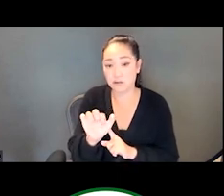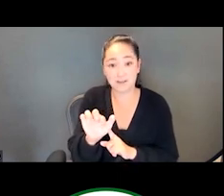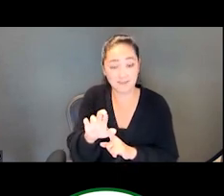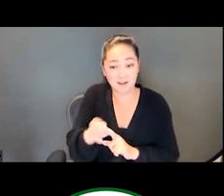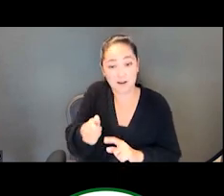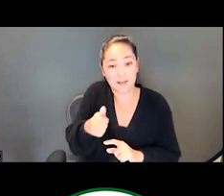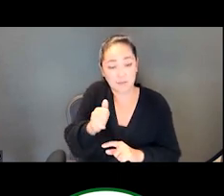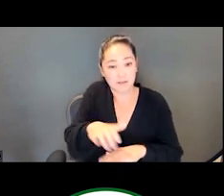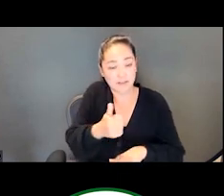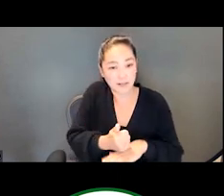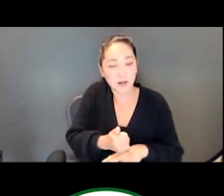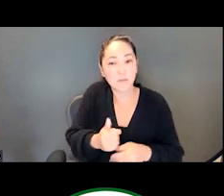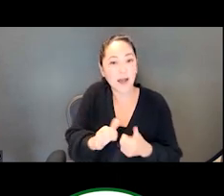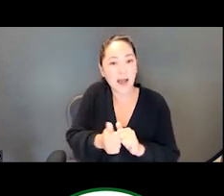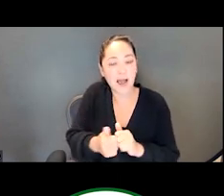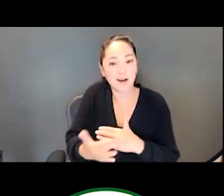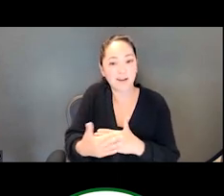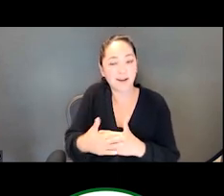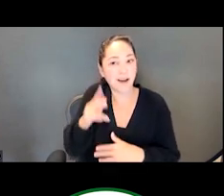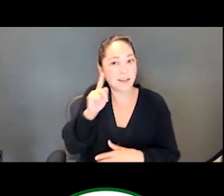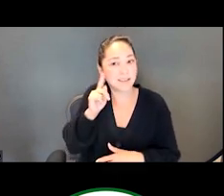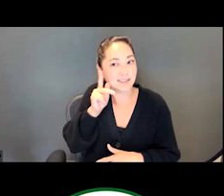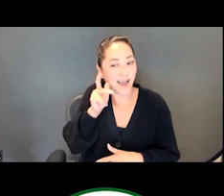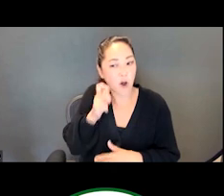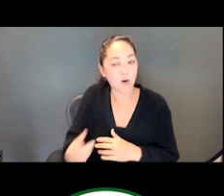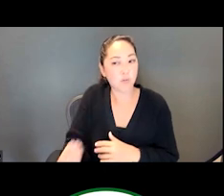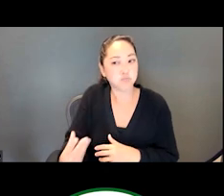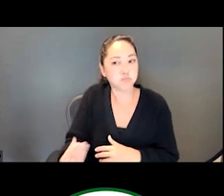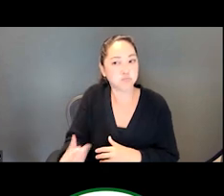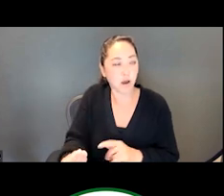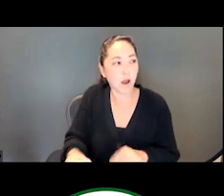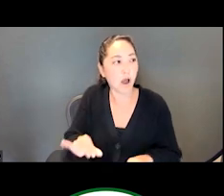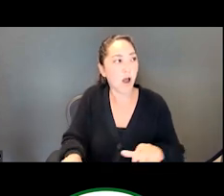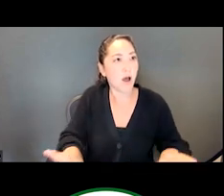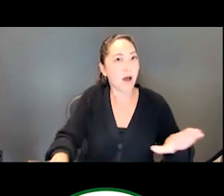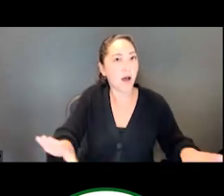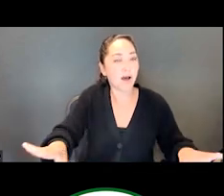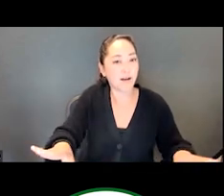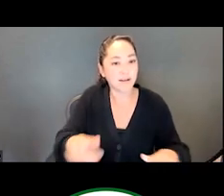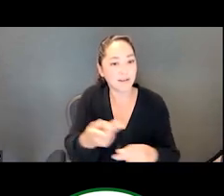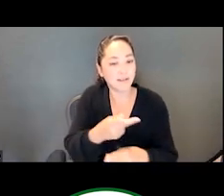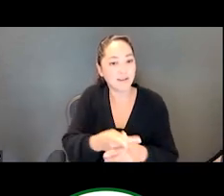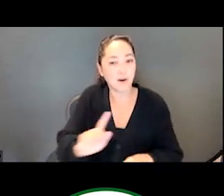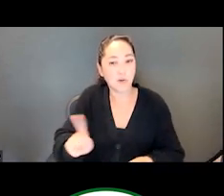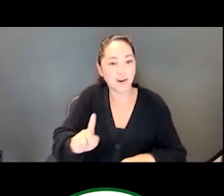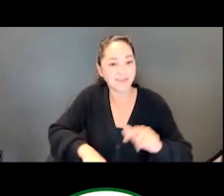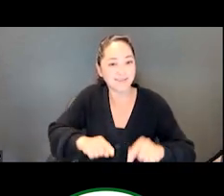As well as the shoreline in specific We also learned about social innovation as explained